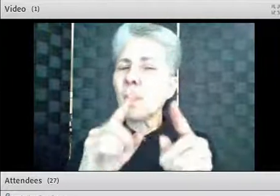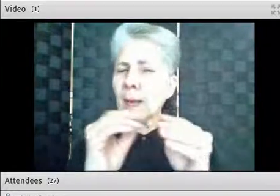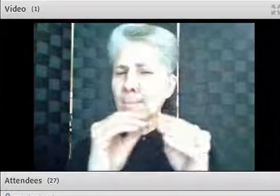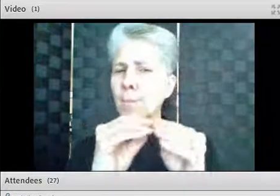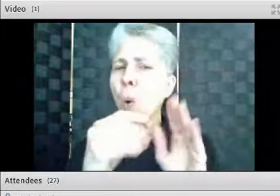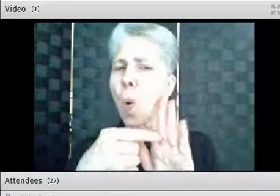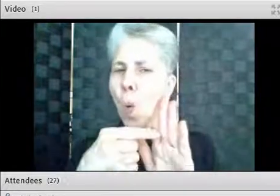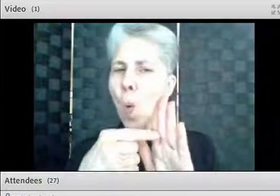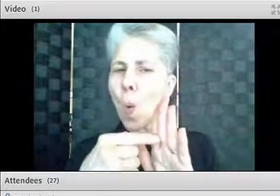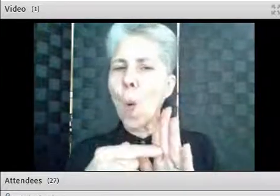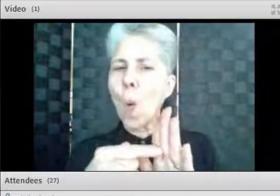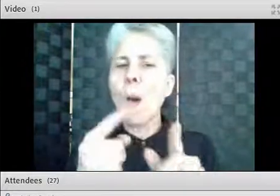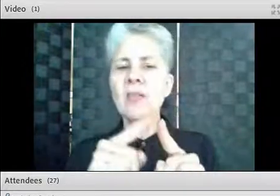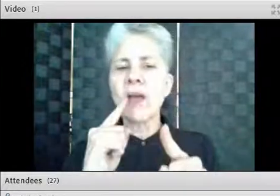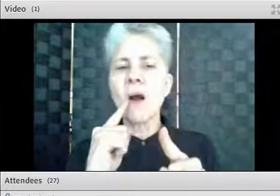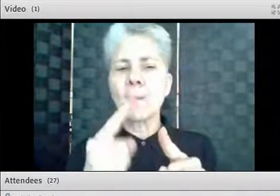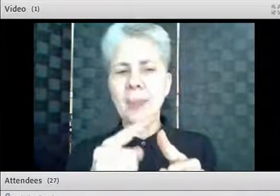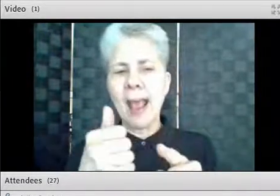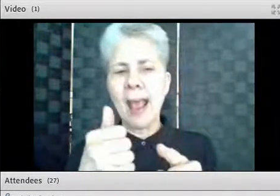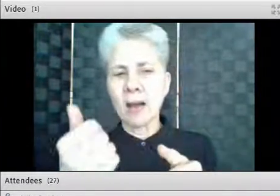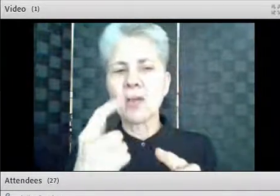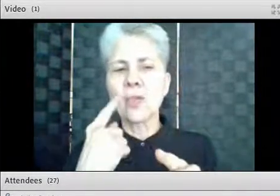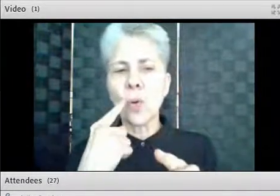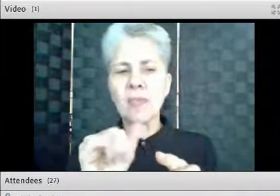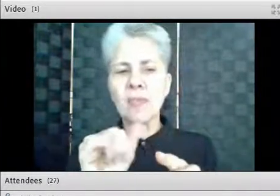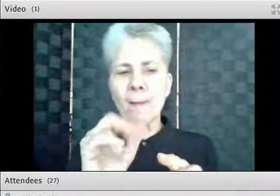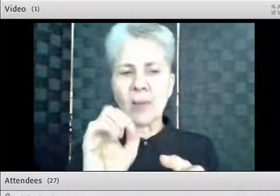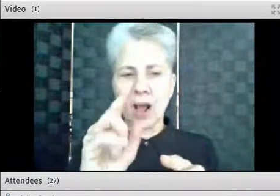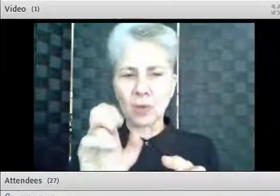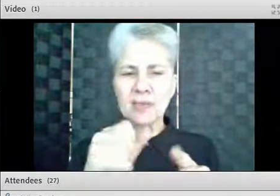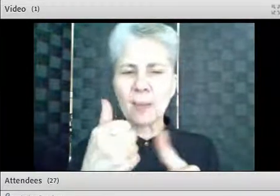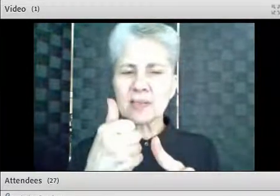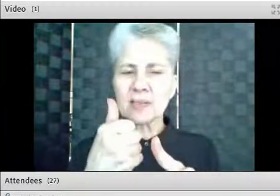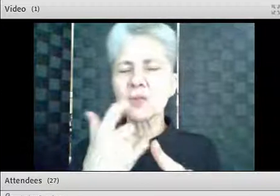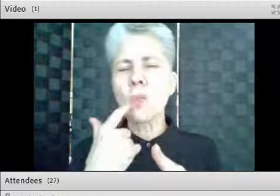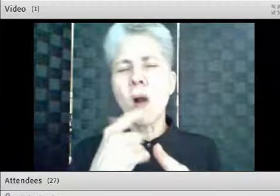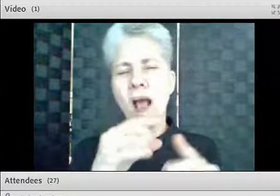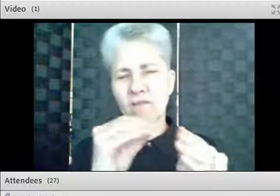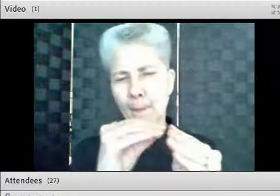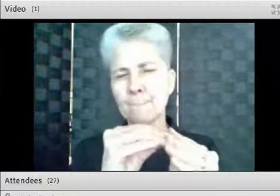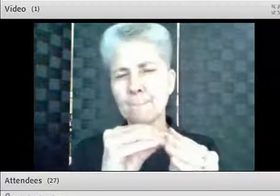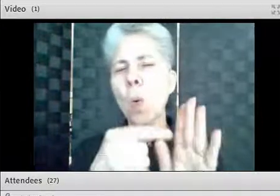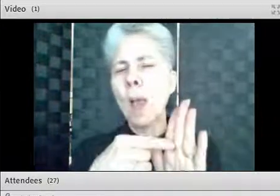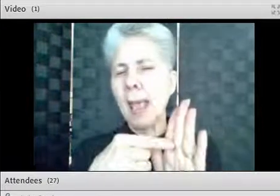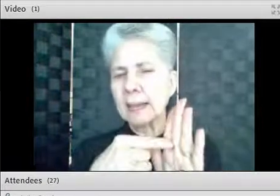So I'll obviously have plenty of examples of this in a moment, but these can represent different things,